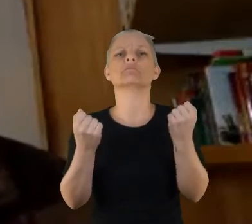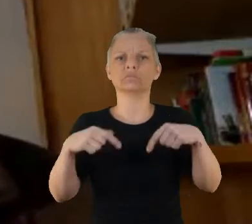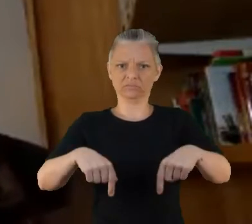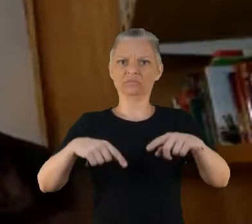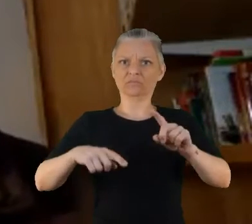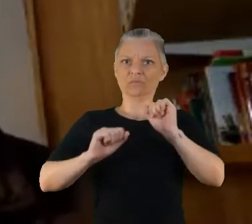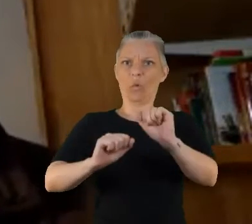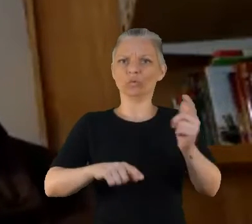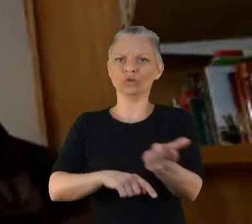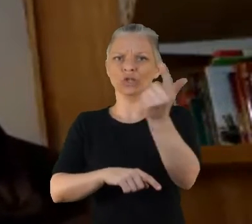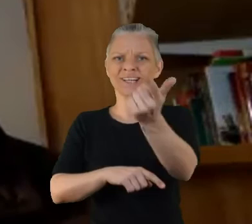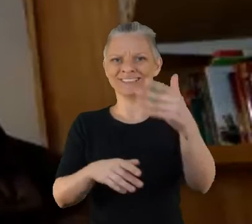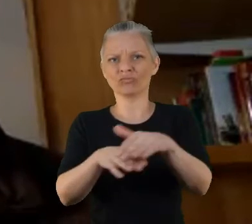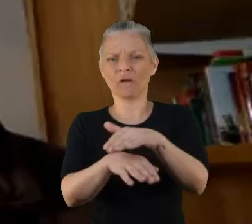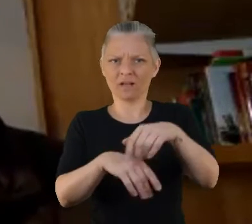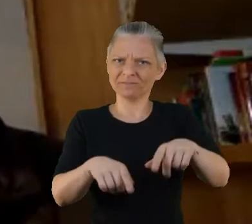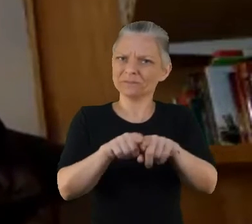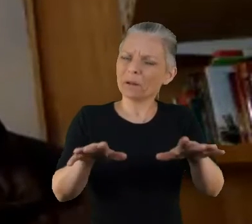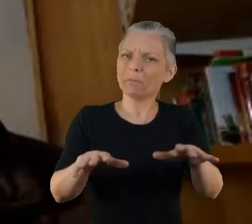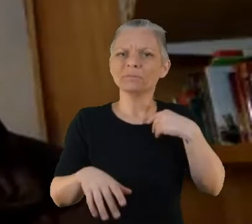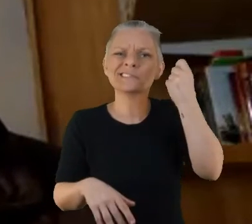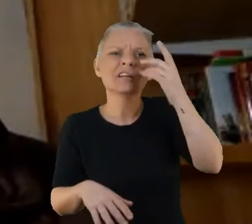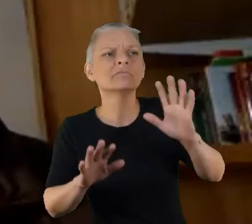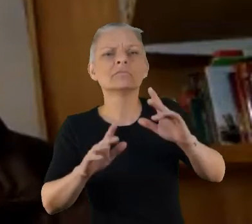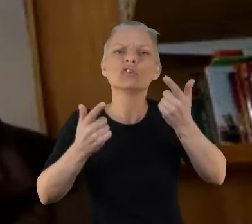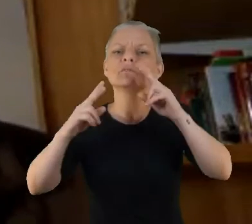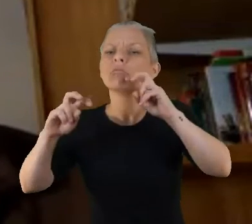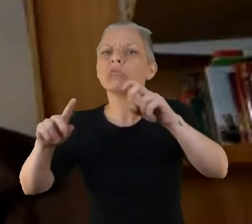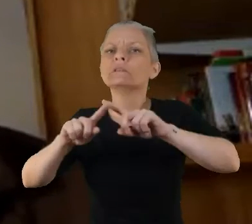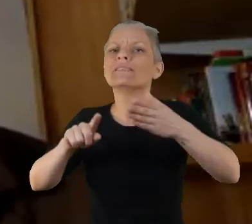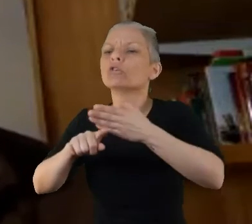the driving seat of their own recovery. So I guess it’s about, you know, exploring different avenues